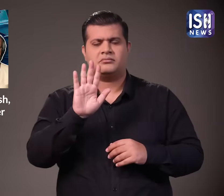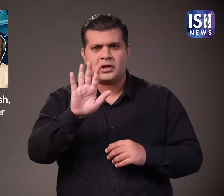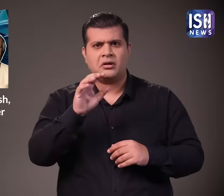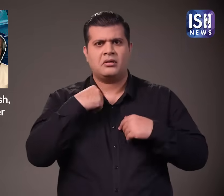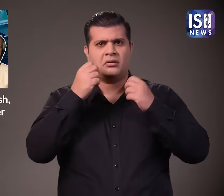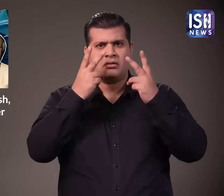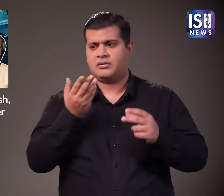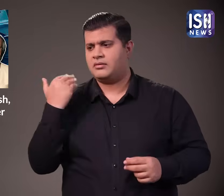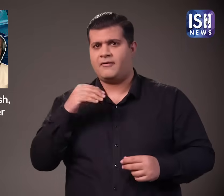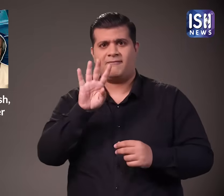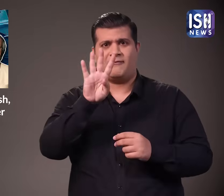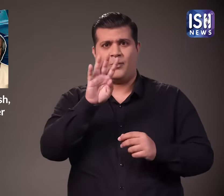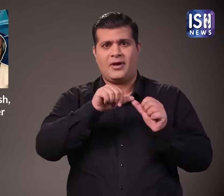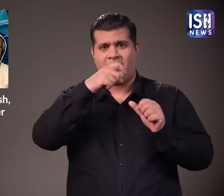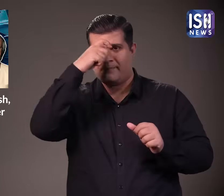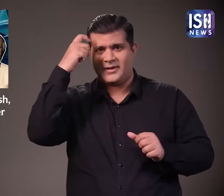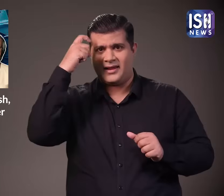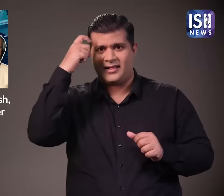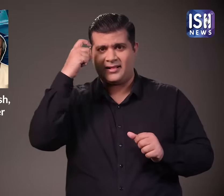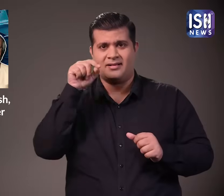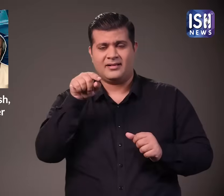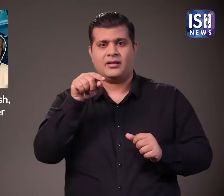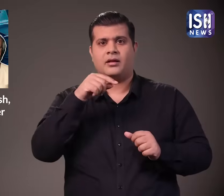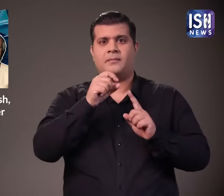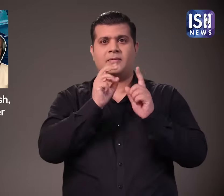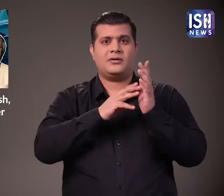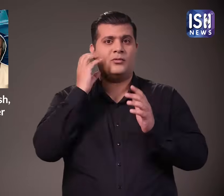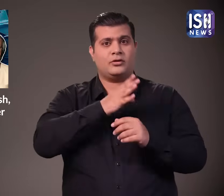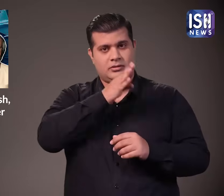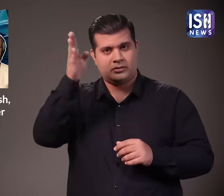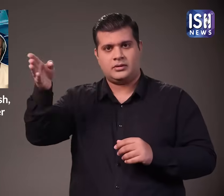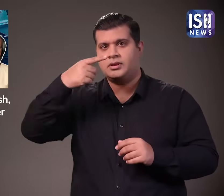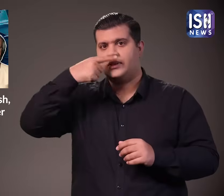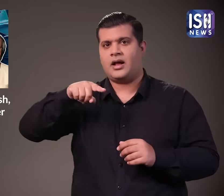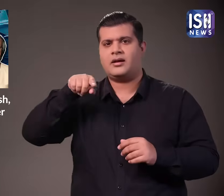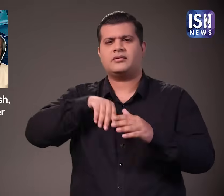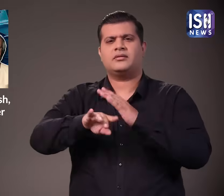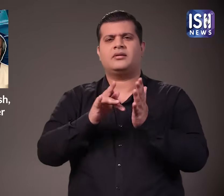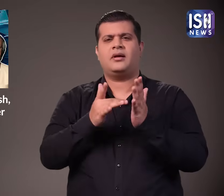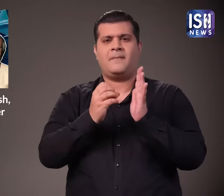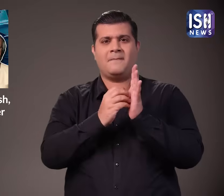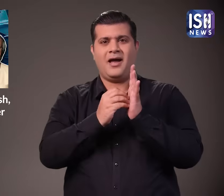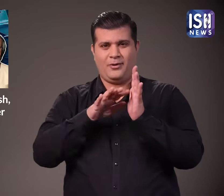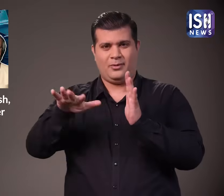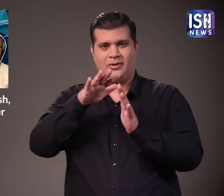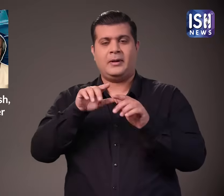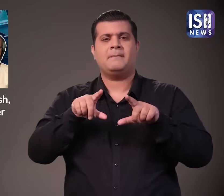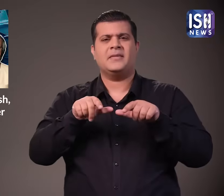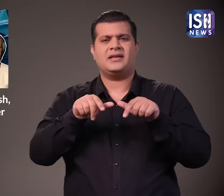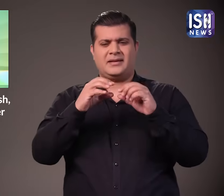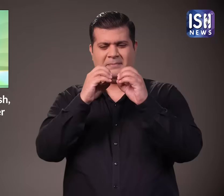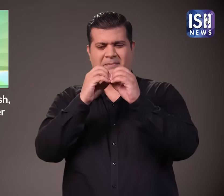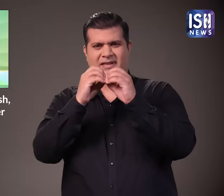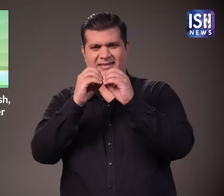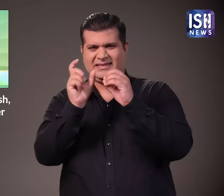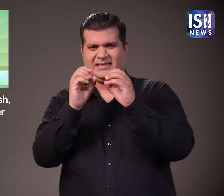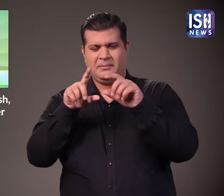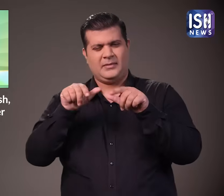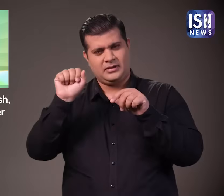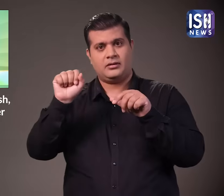On 4th April 2025, PM Narendra Modi went to Bangkok, Thailand, to attend the Bimstec Summit.